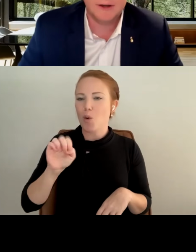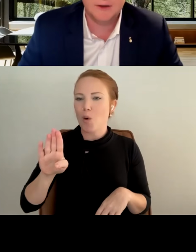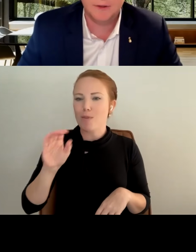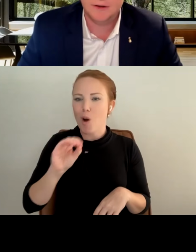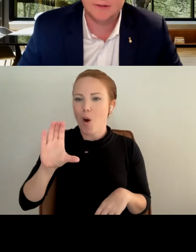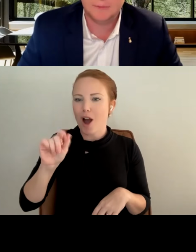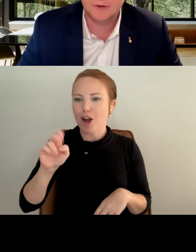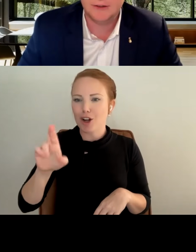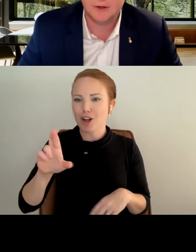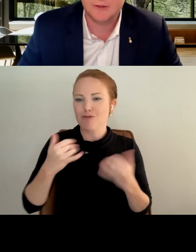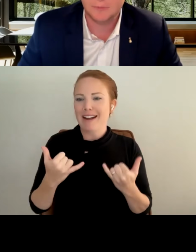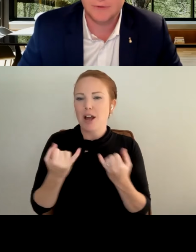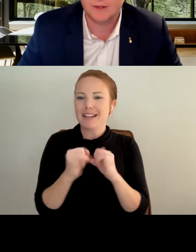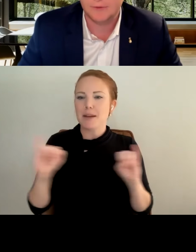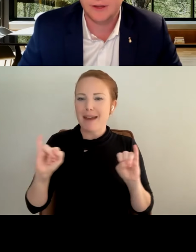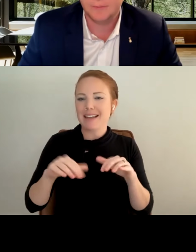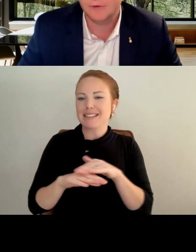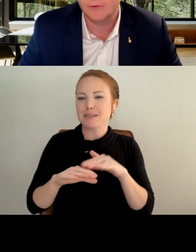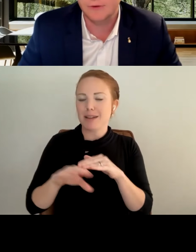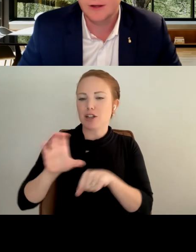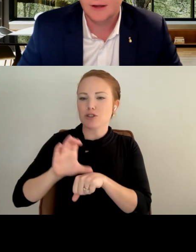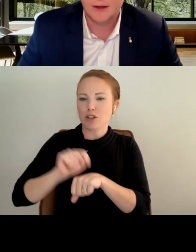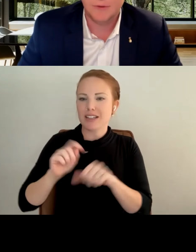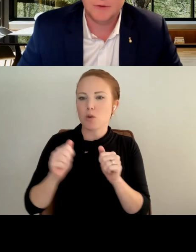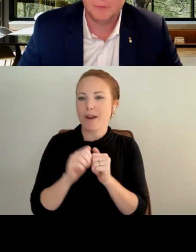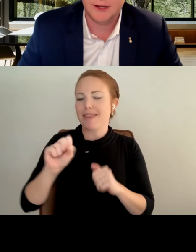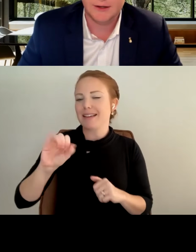Right now an independent accessibility consultant, previously with SiteImprove, with U.S Bank,